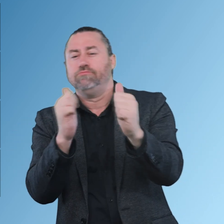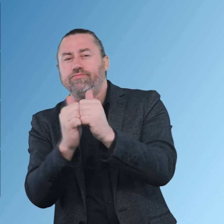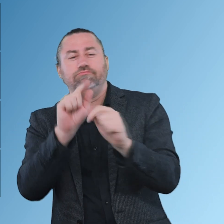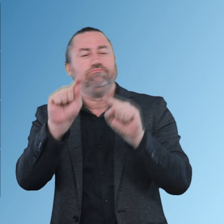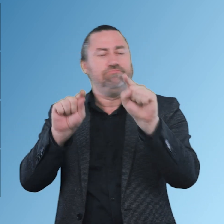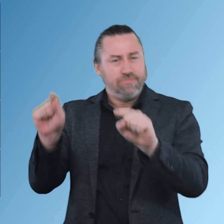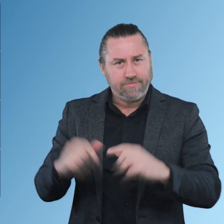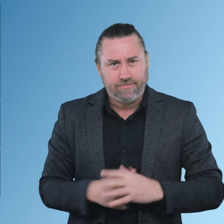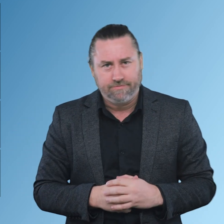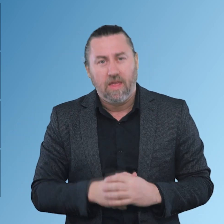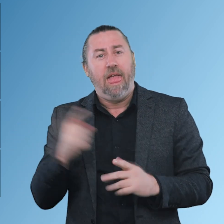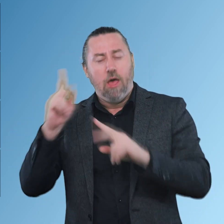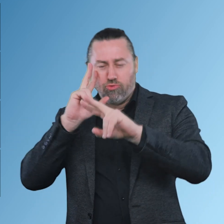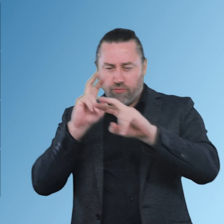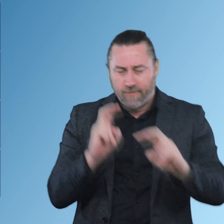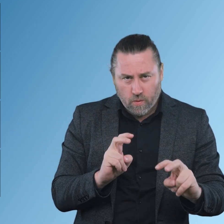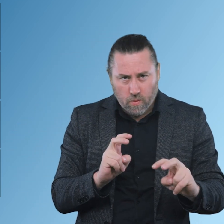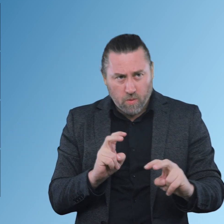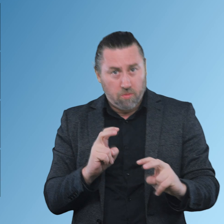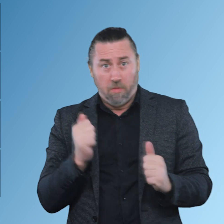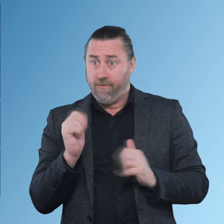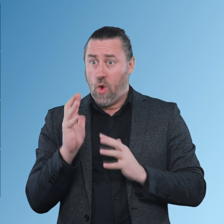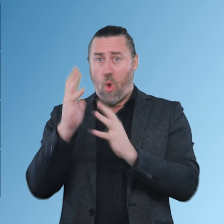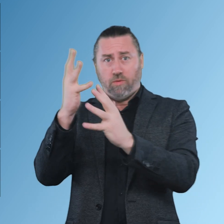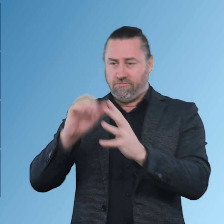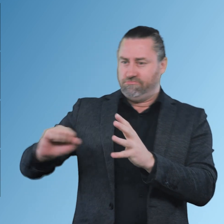In summary, the review found that while Auslan users have the right